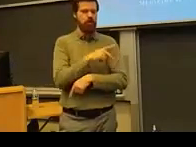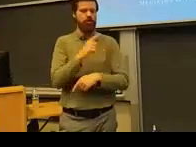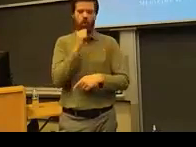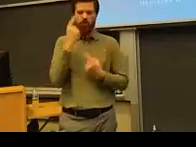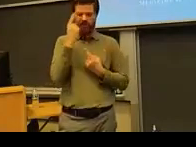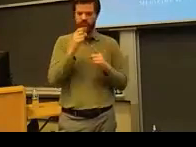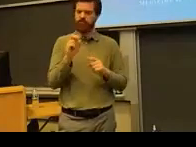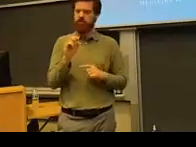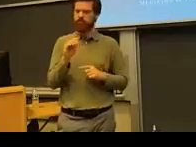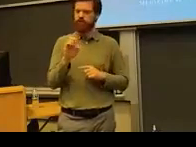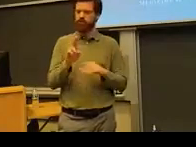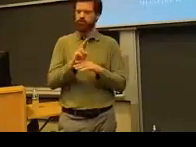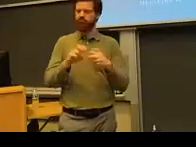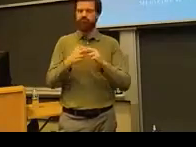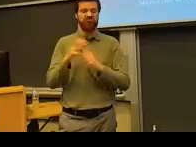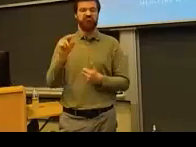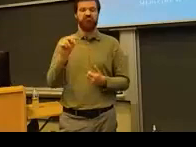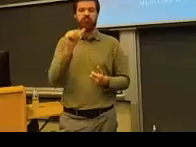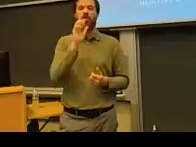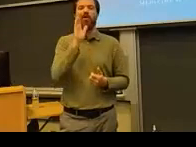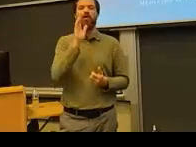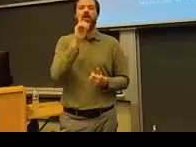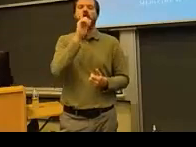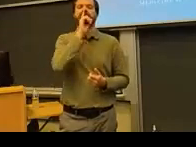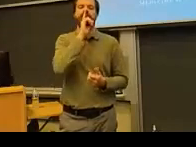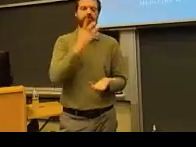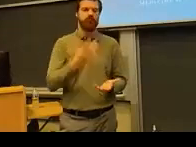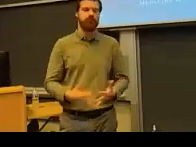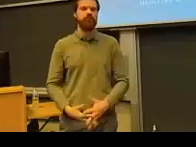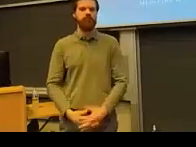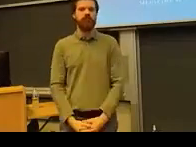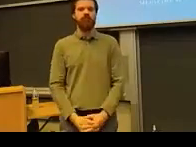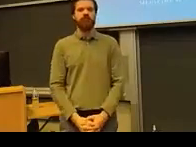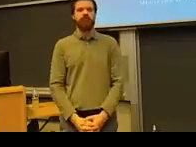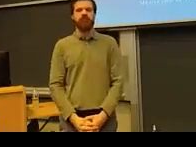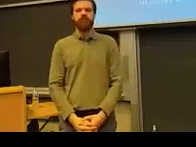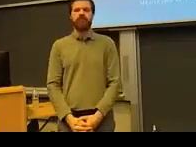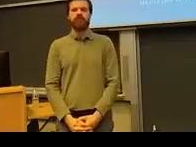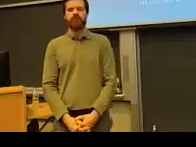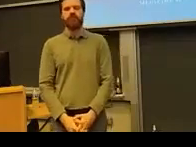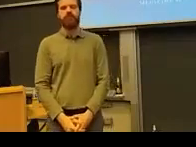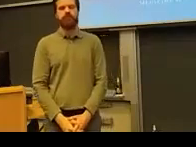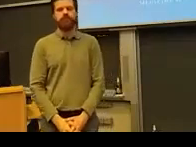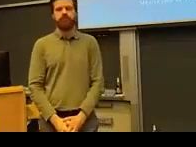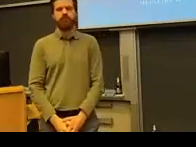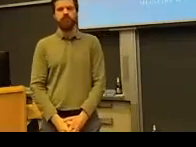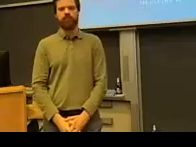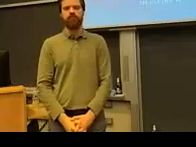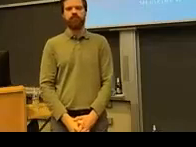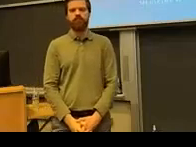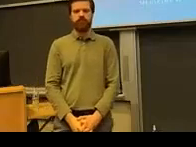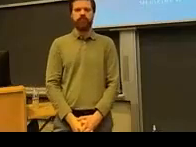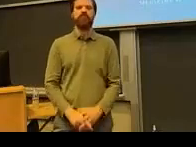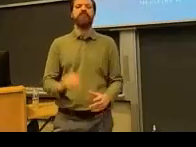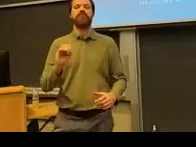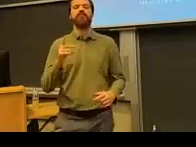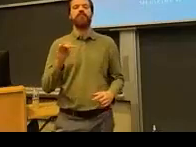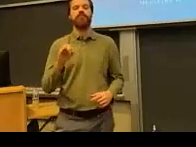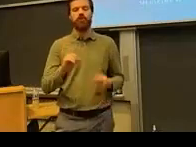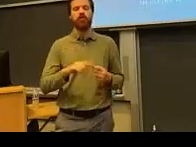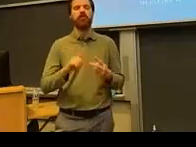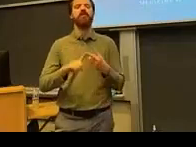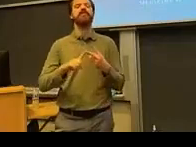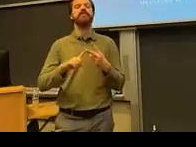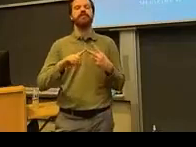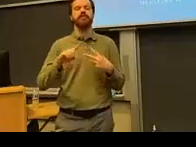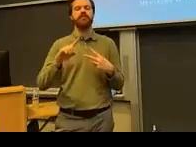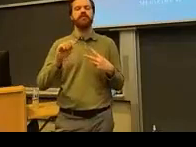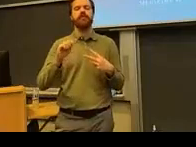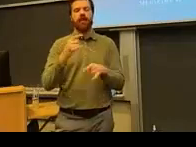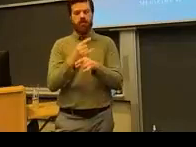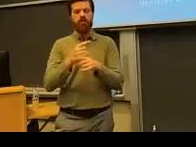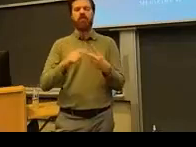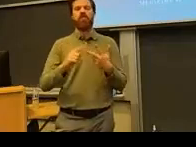problem uh we have a substantial amount of opioid alcohol and cocaine use in our Mission population